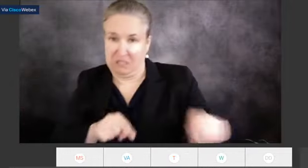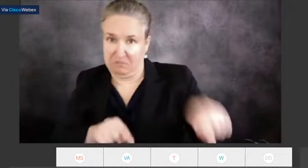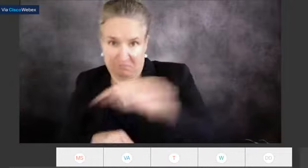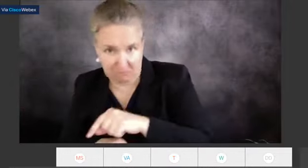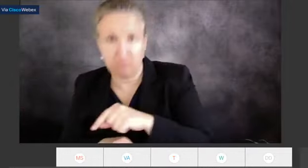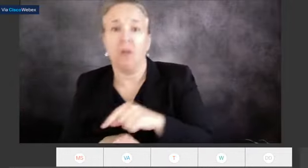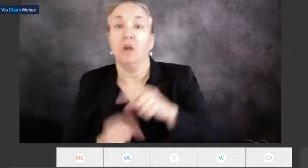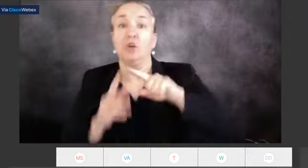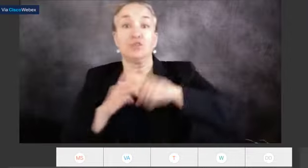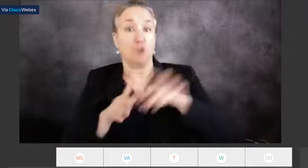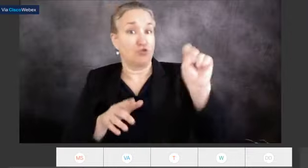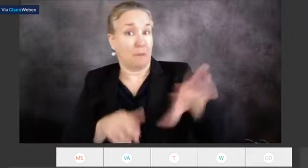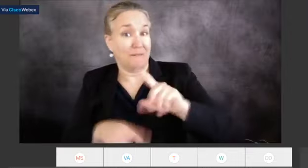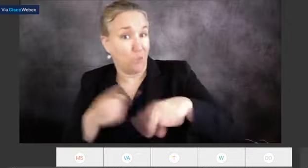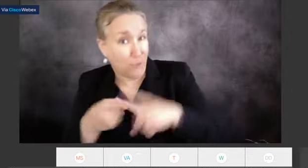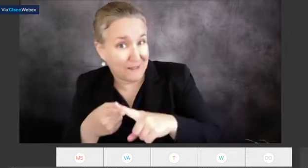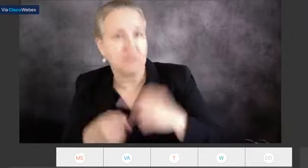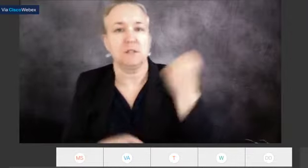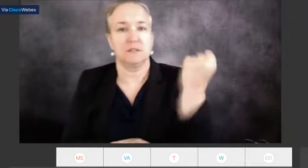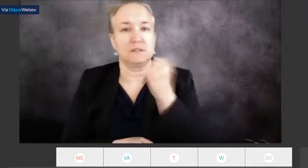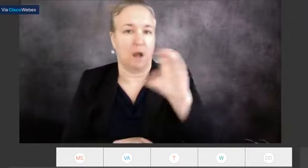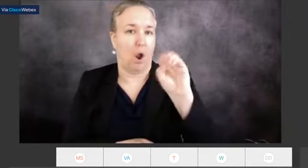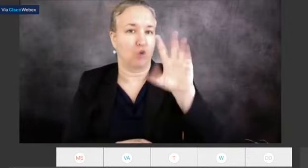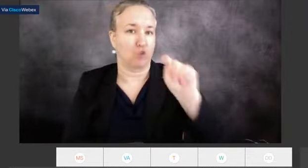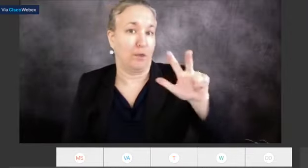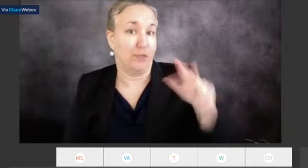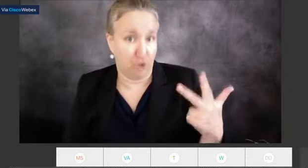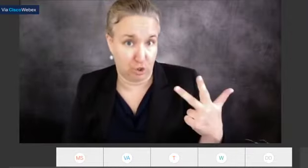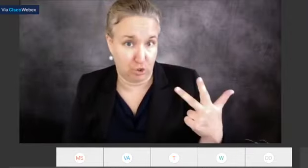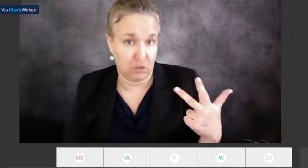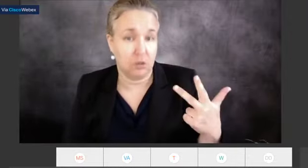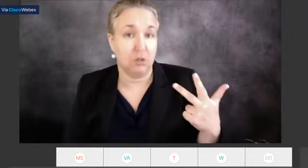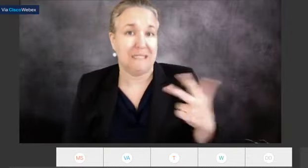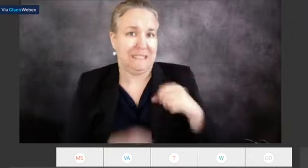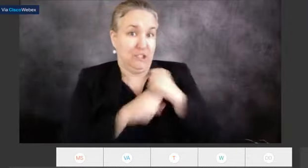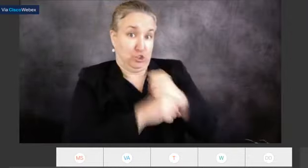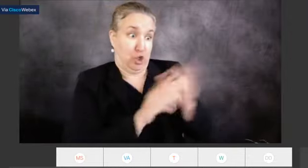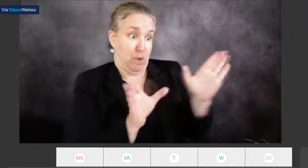saturday october 3rd and ballots placed in these secure boxes will be delivered